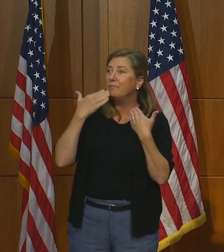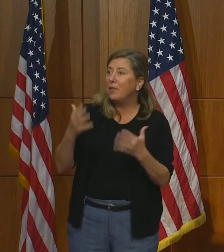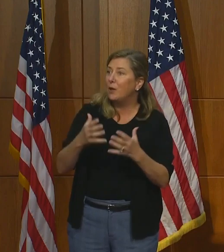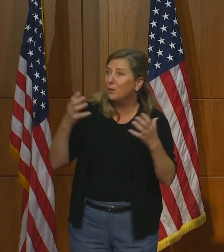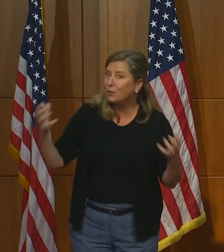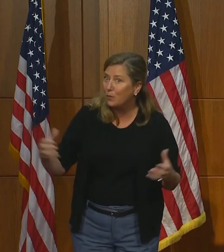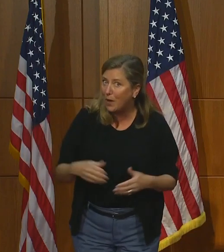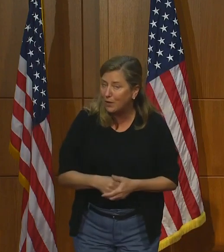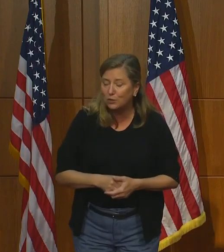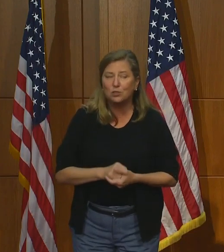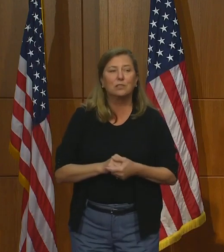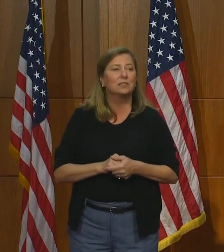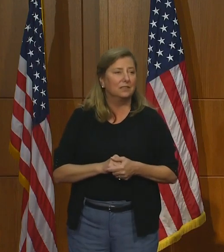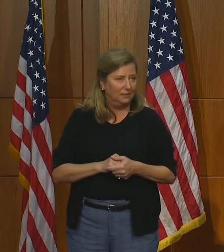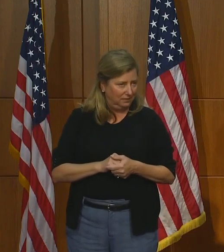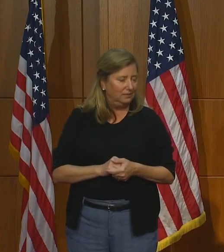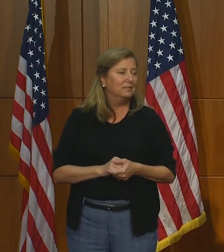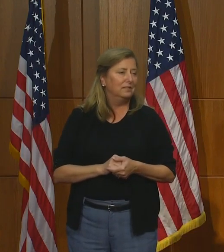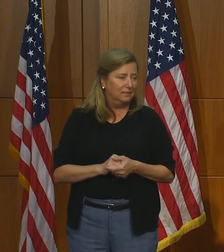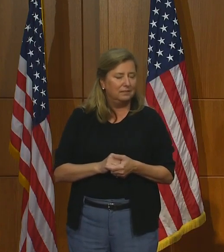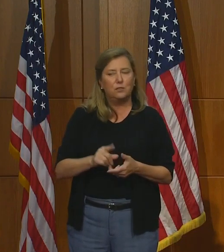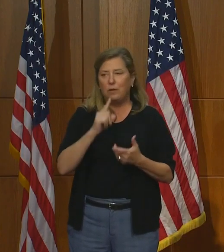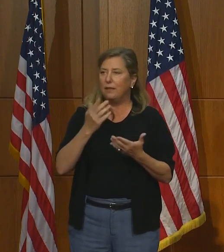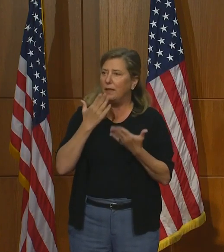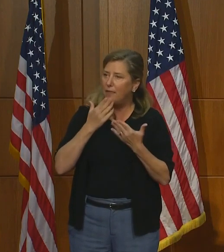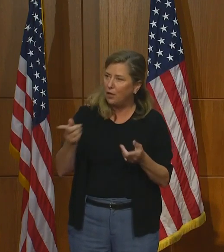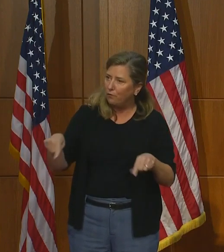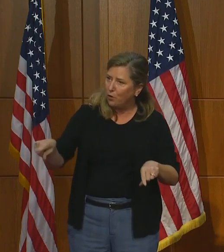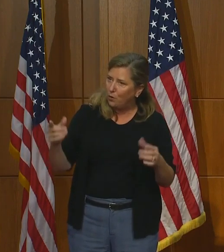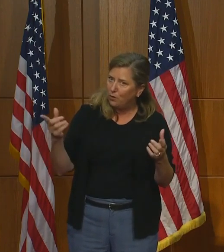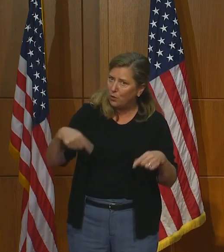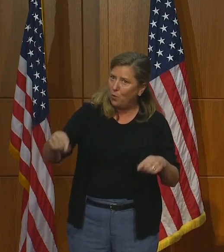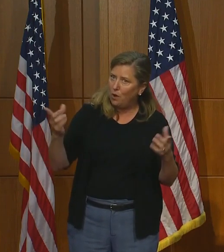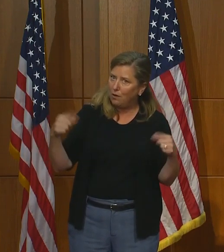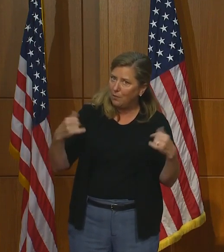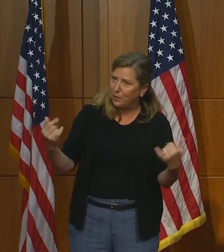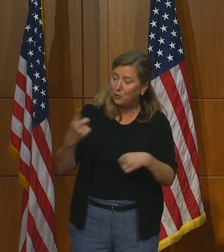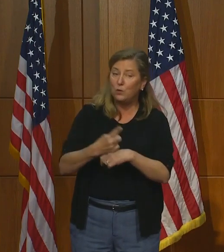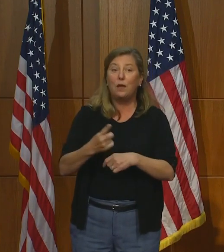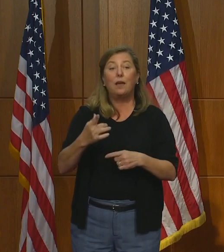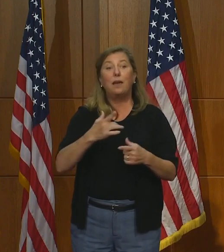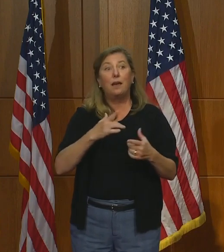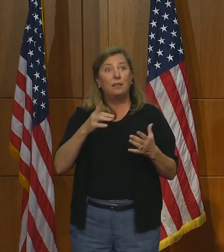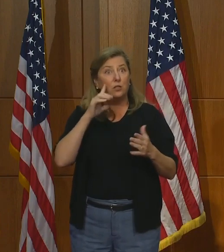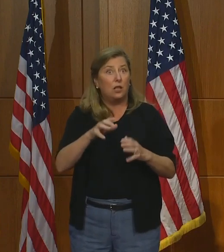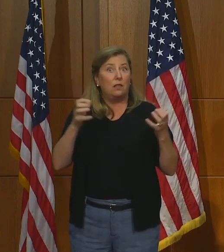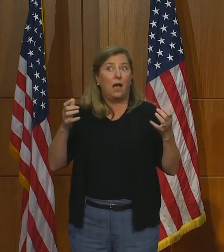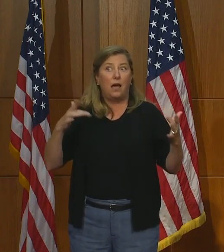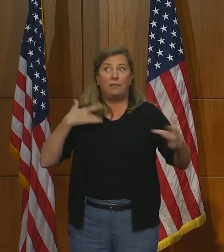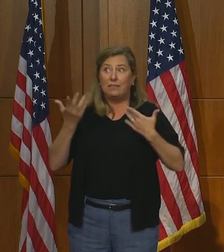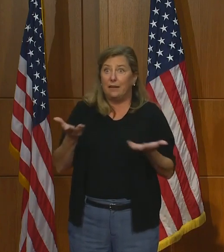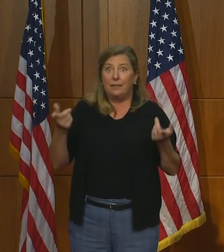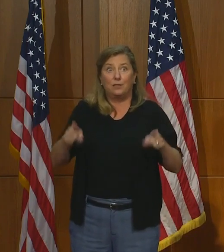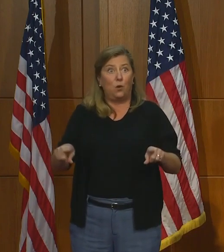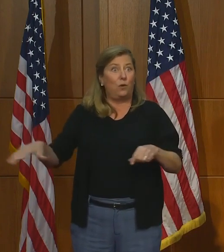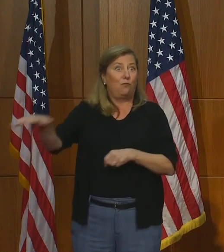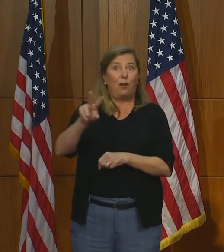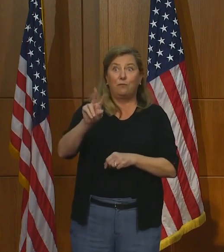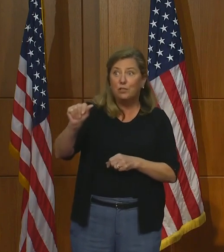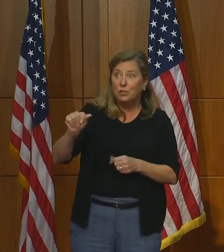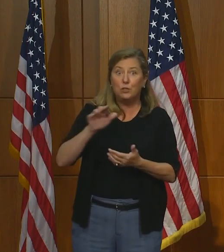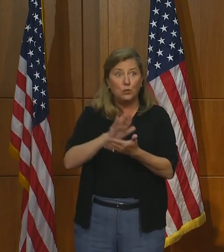AUTHORITY OF THAT. THANK YOU